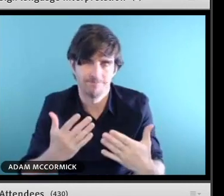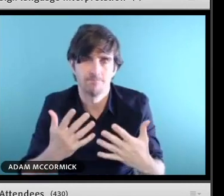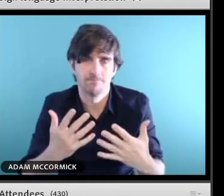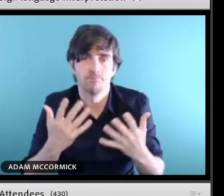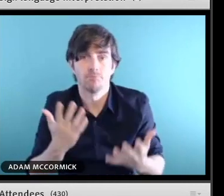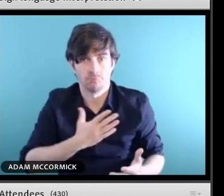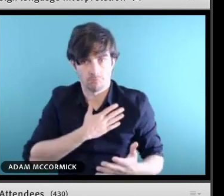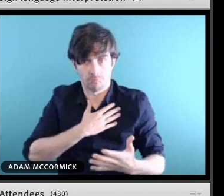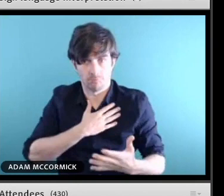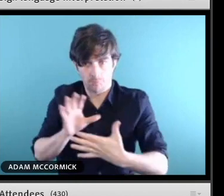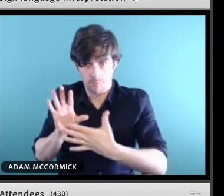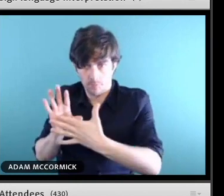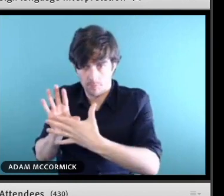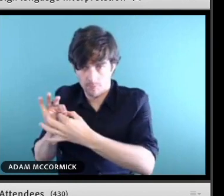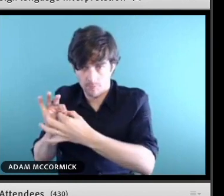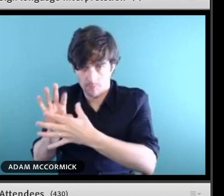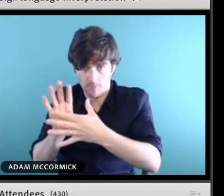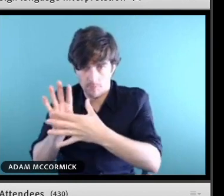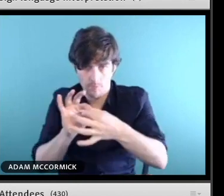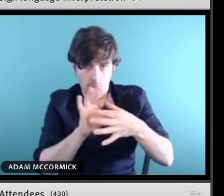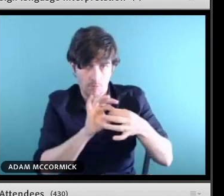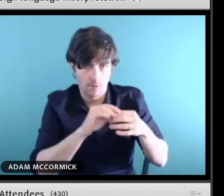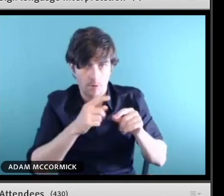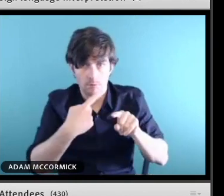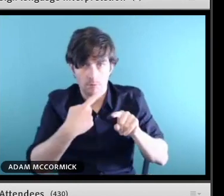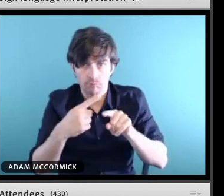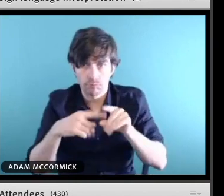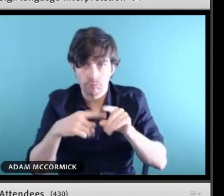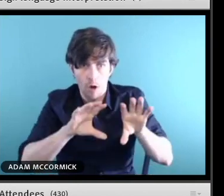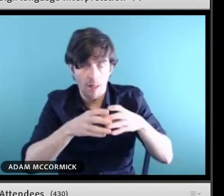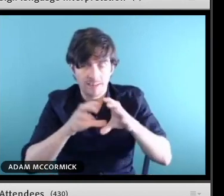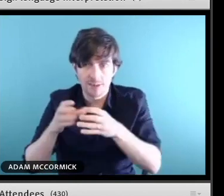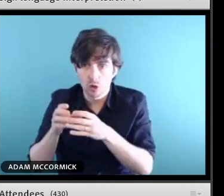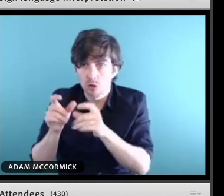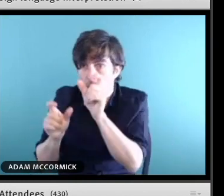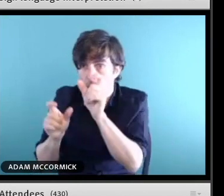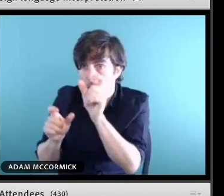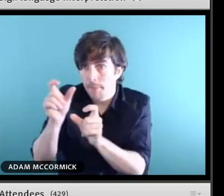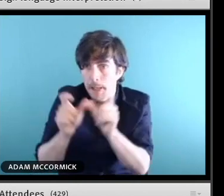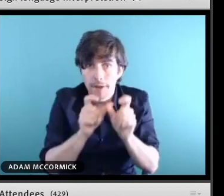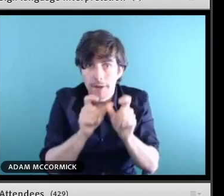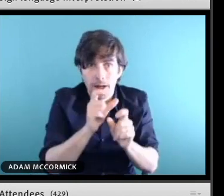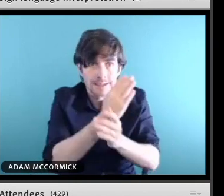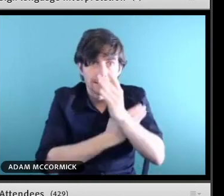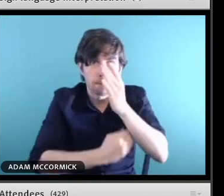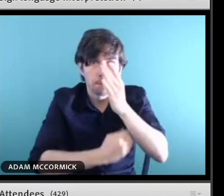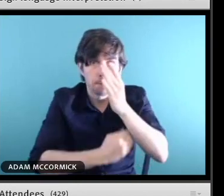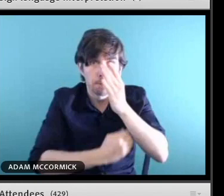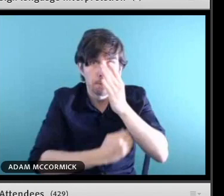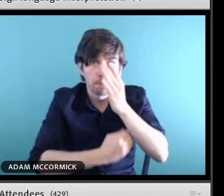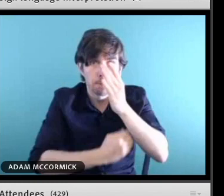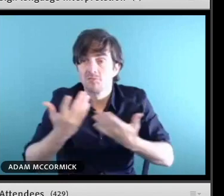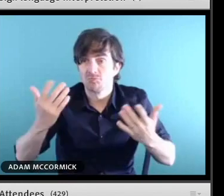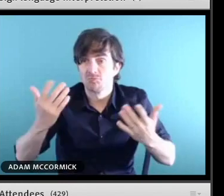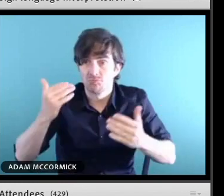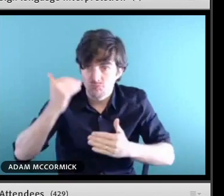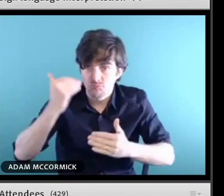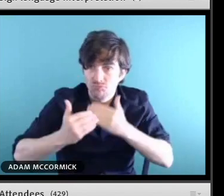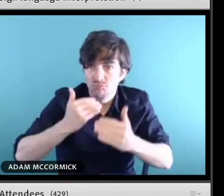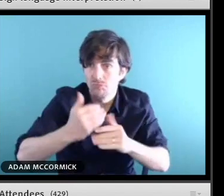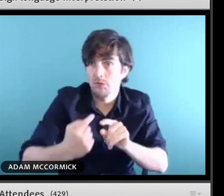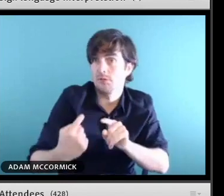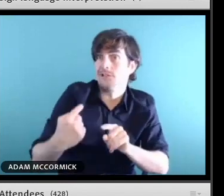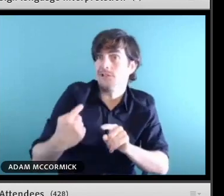about this initiative that we took about COVID‑19, it all began with an assessment and initial